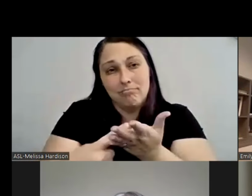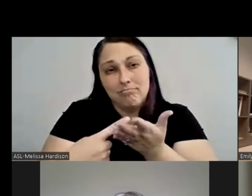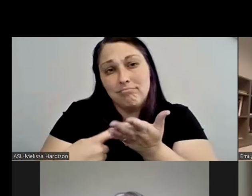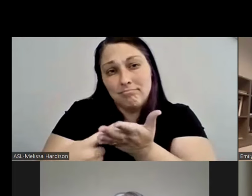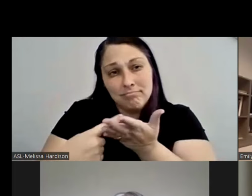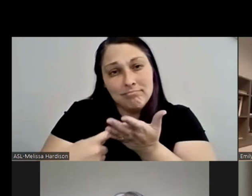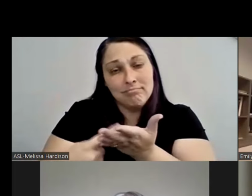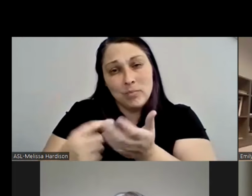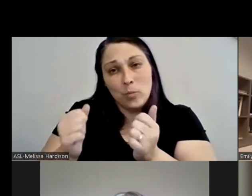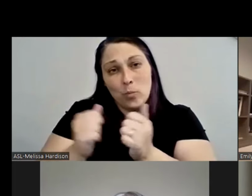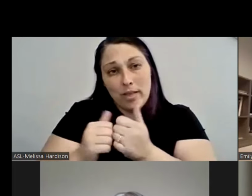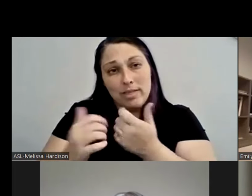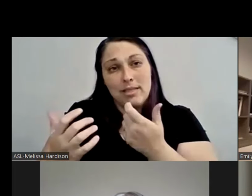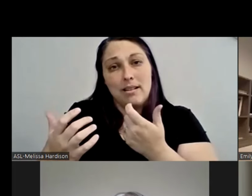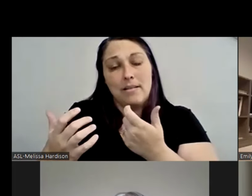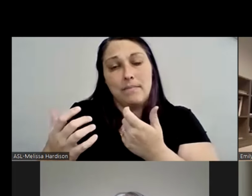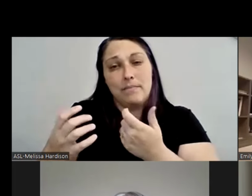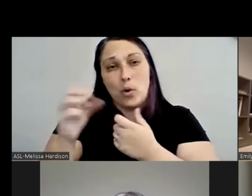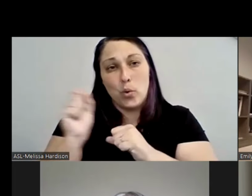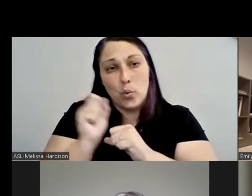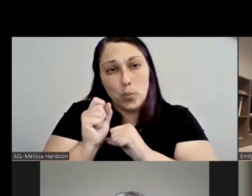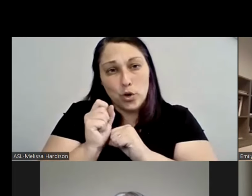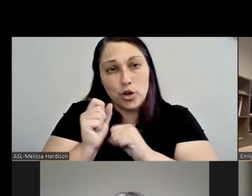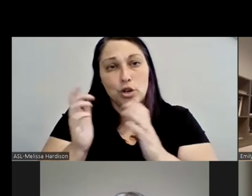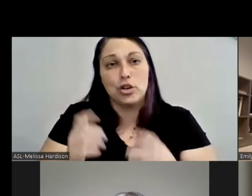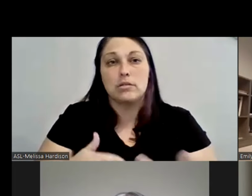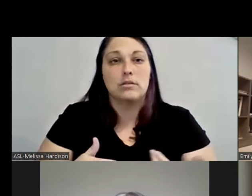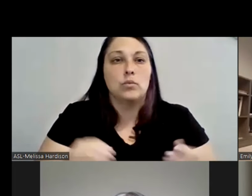Today's webinar has been organized by the housing and services